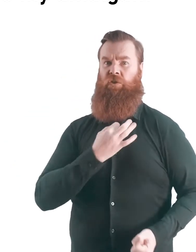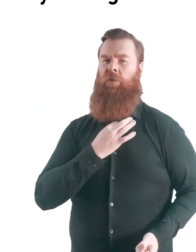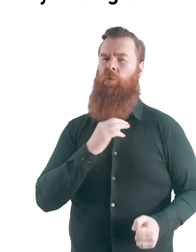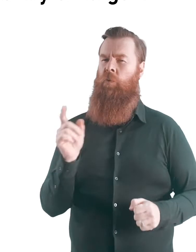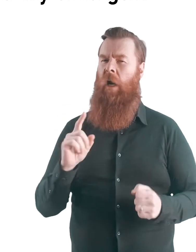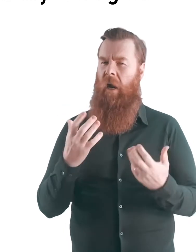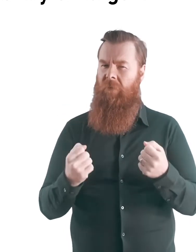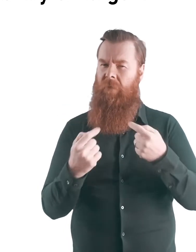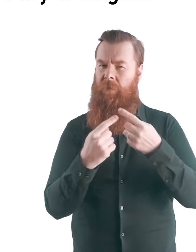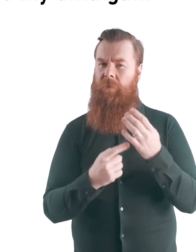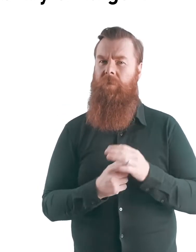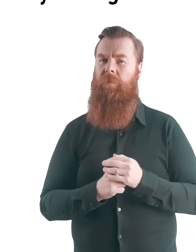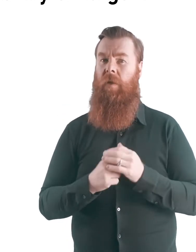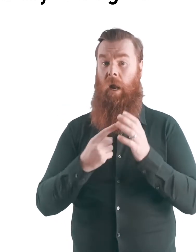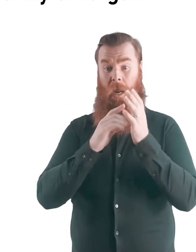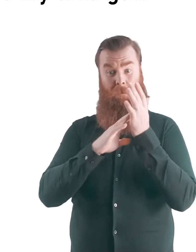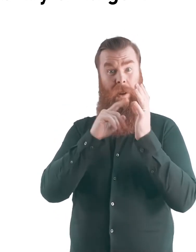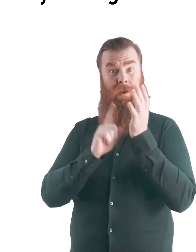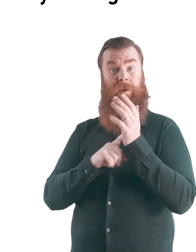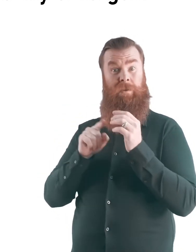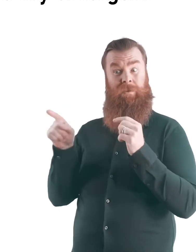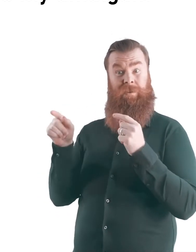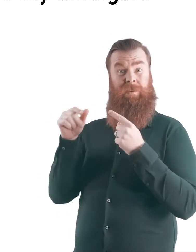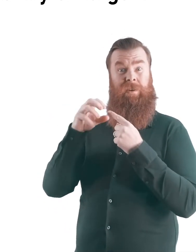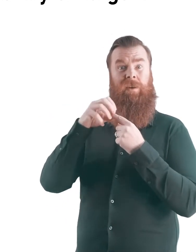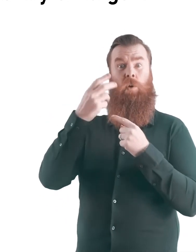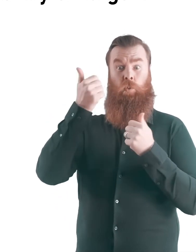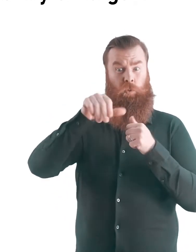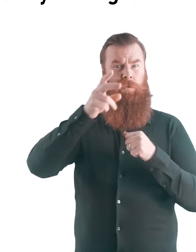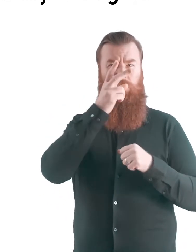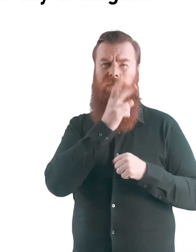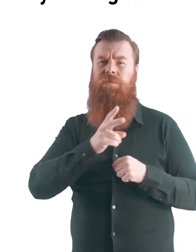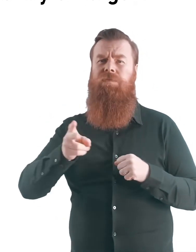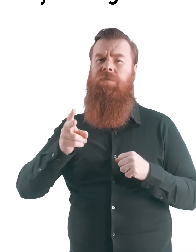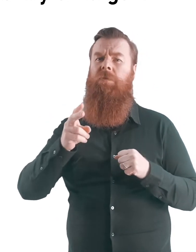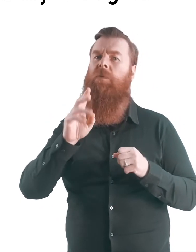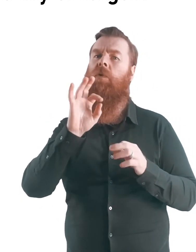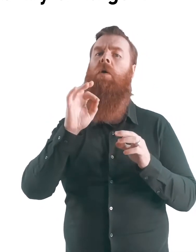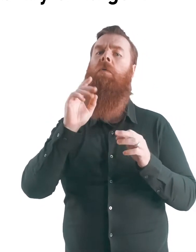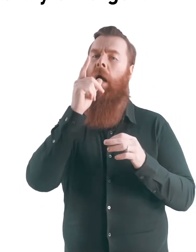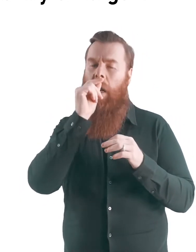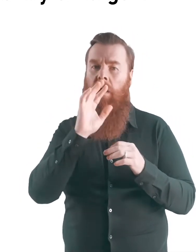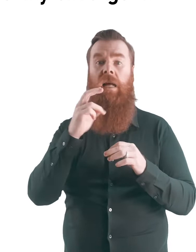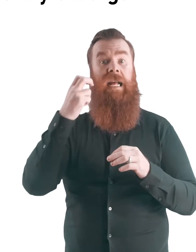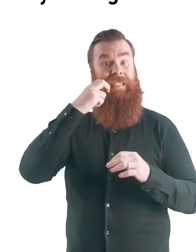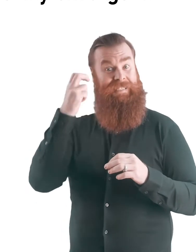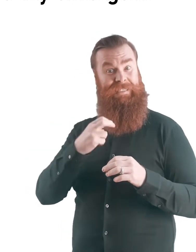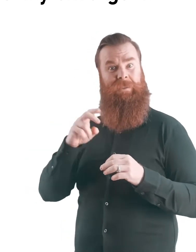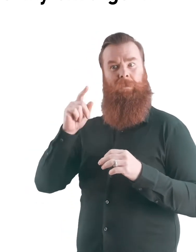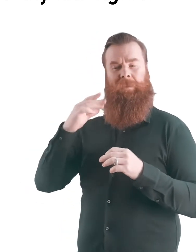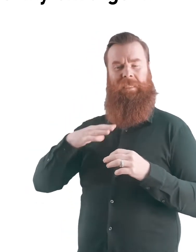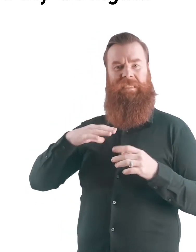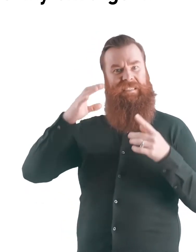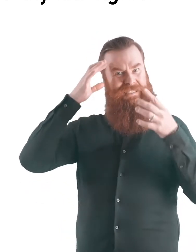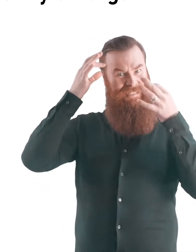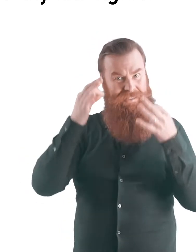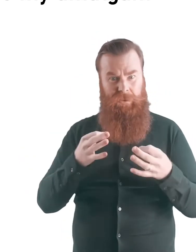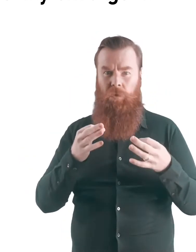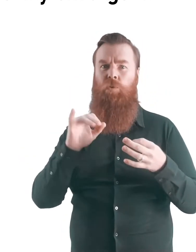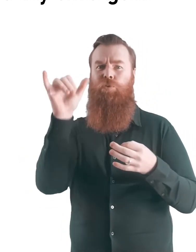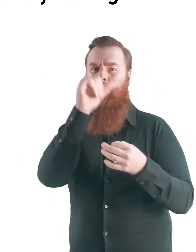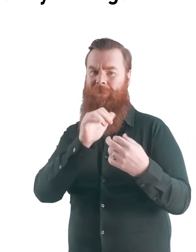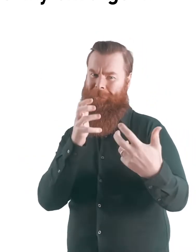Dental amalgam is not used very often anymore, but your dentist may choose it for some fillings.